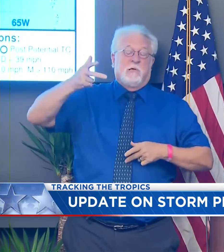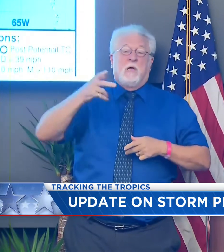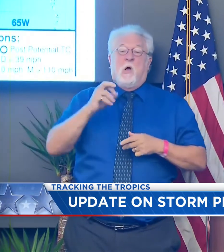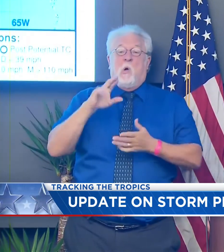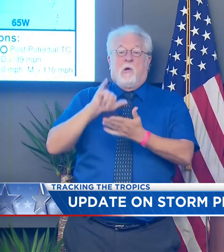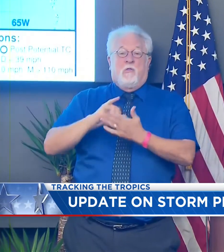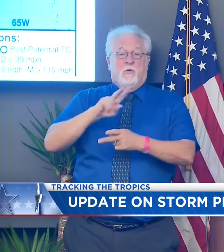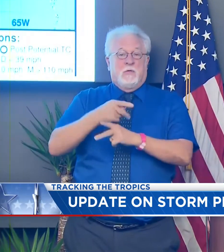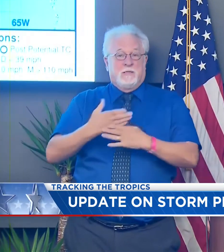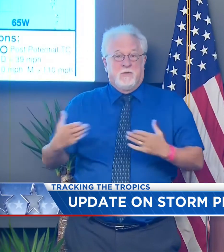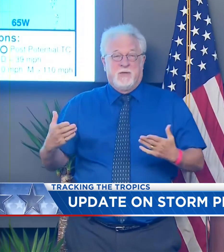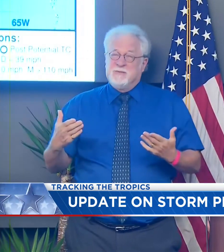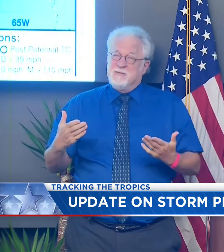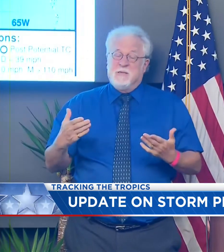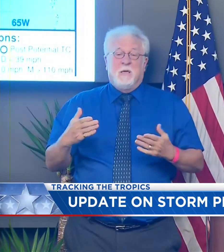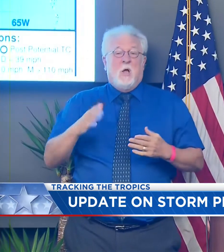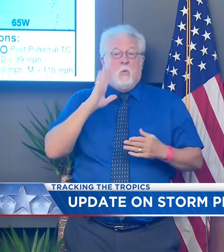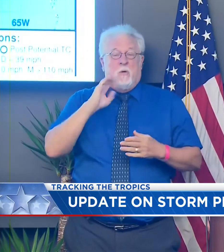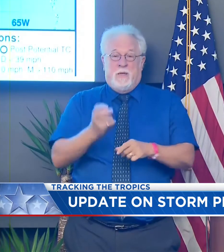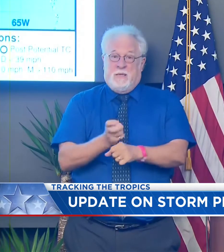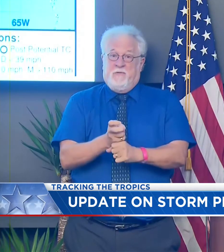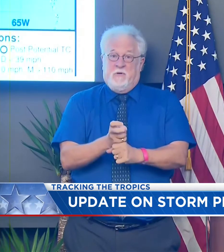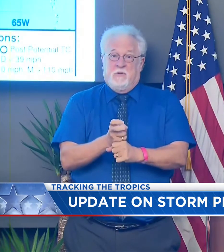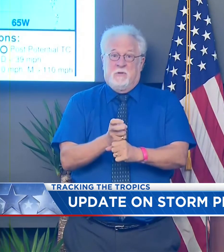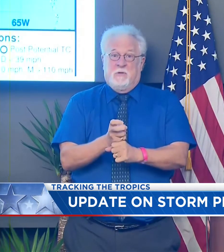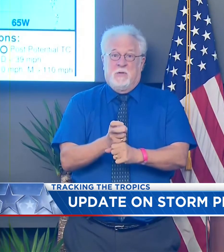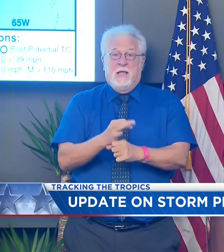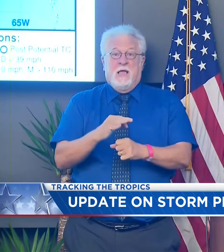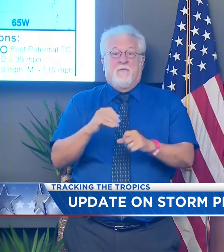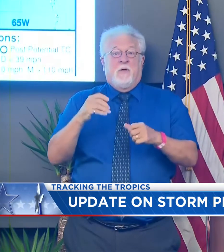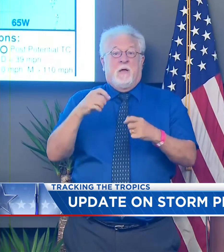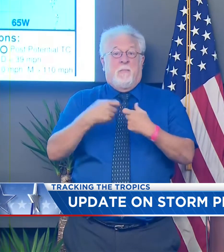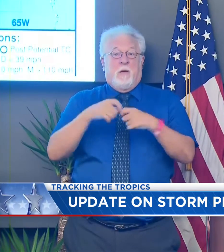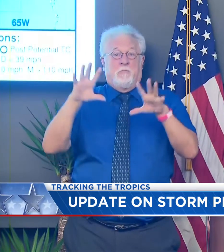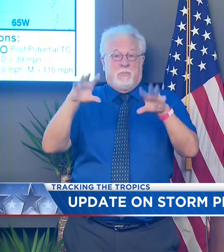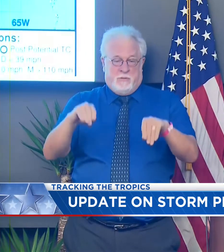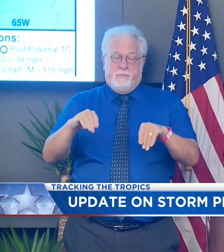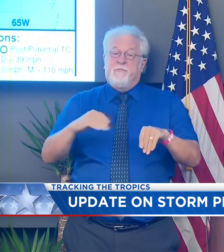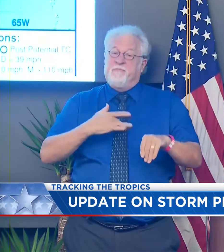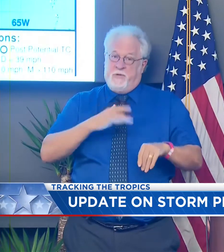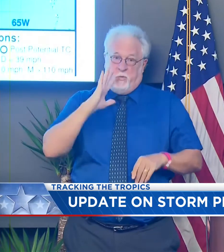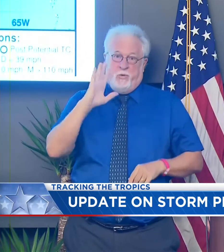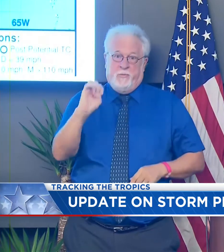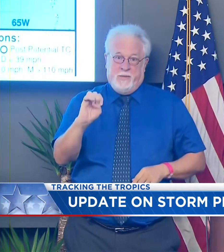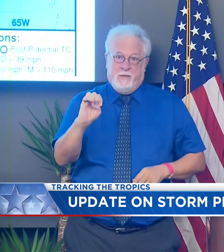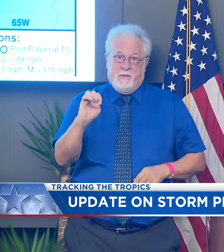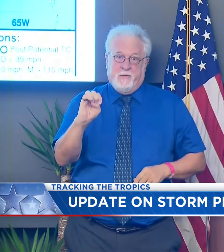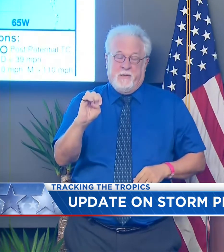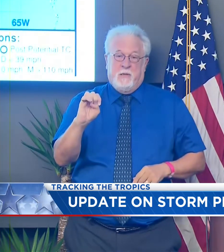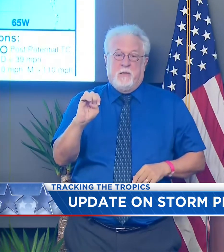AND RESCUE HELICOPTERS, WHEN WE CAN GET OUT WITH HIGH WATER VEHICLES. AND THOSE SORTS OF THINGS.